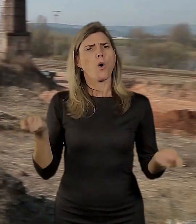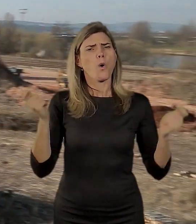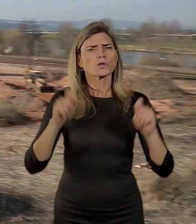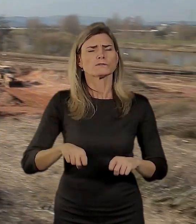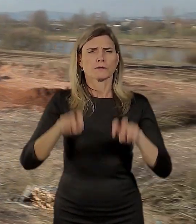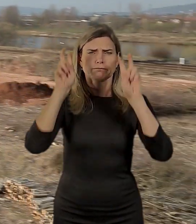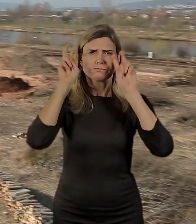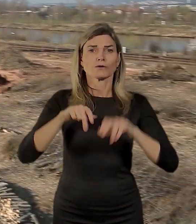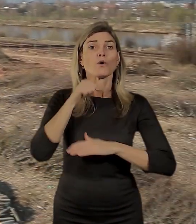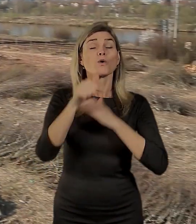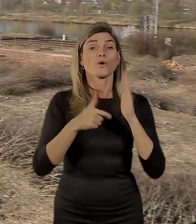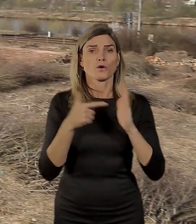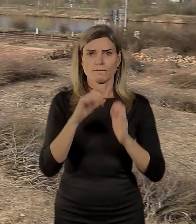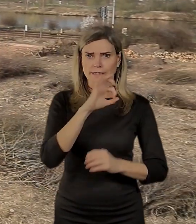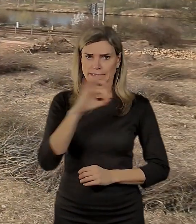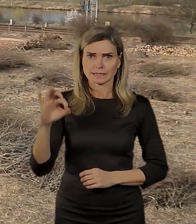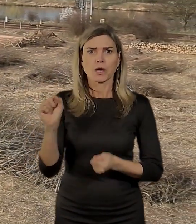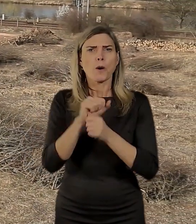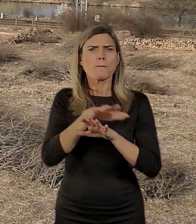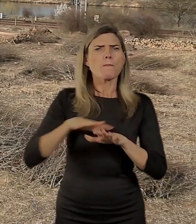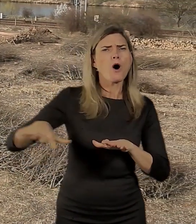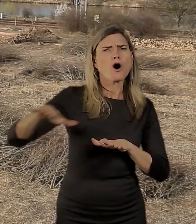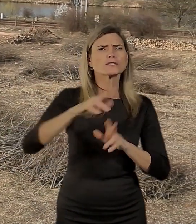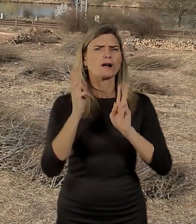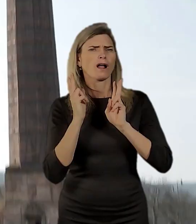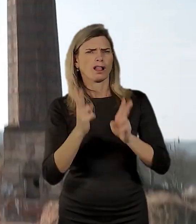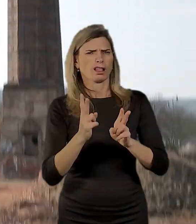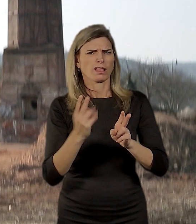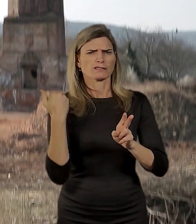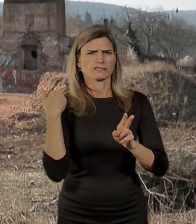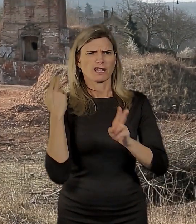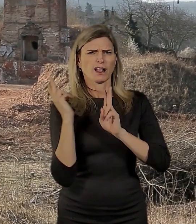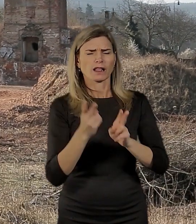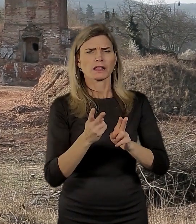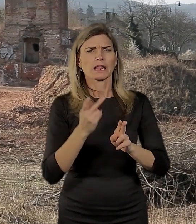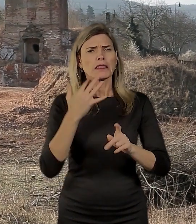The company abandoned the original owner's intention to build a shopping center here and began planning